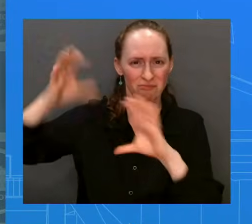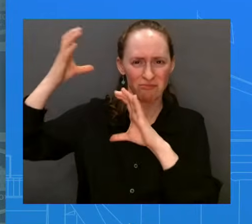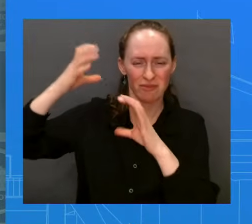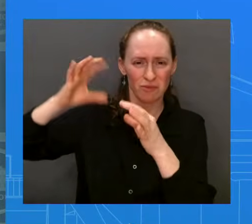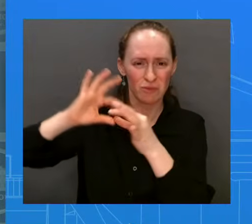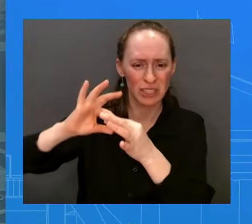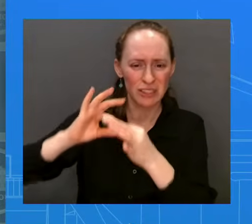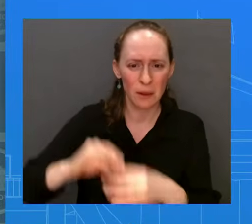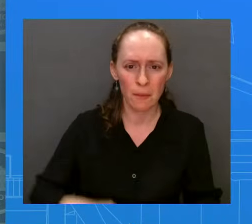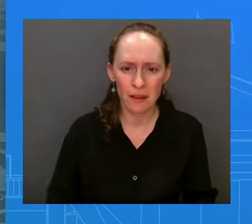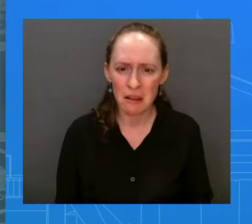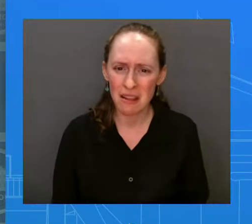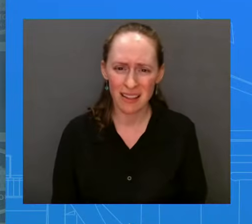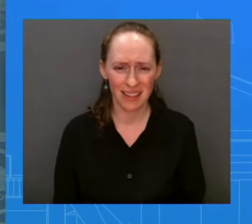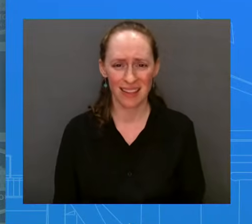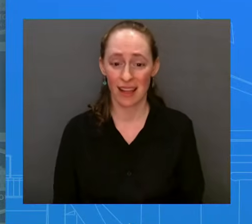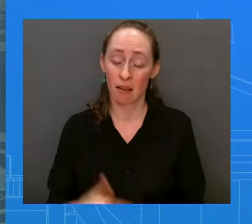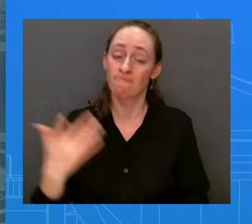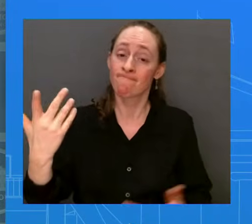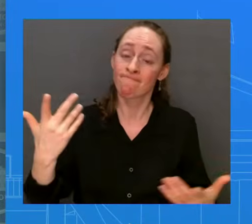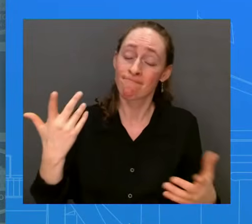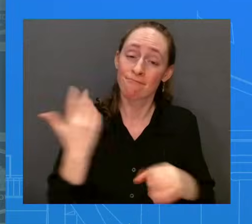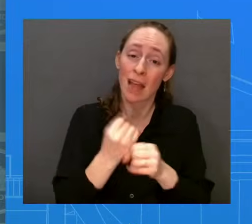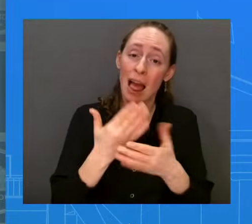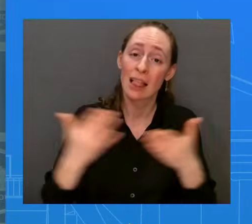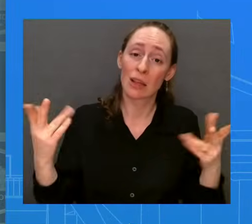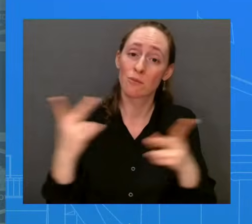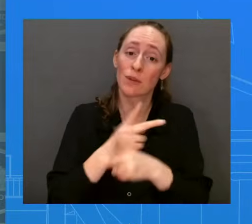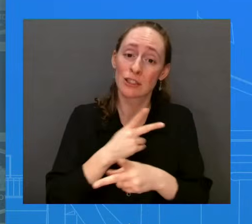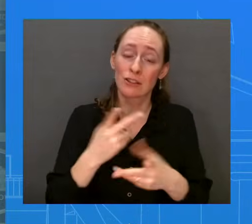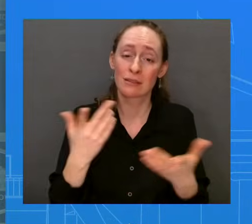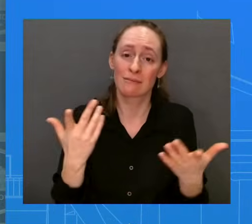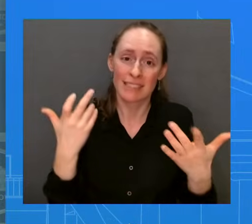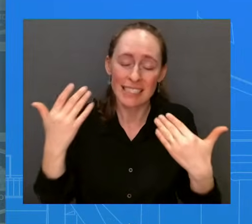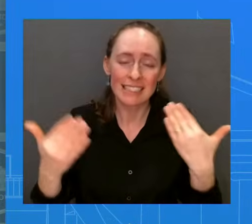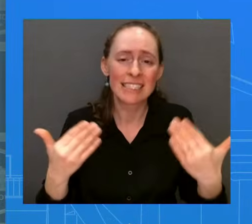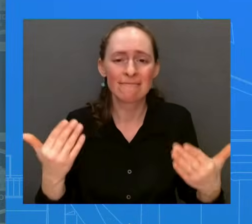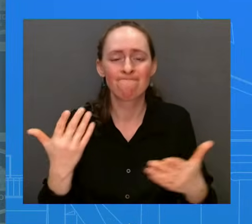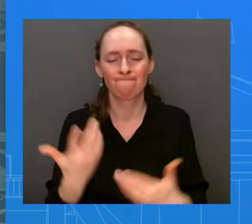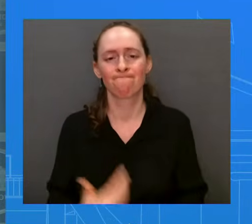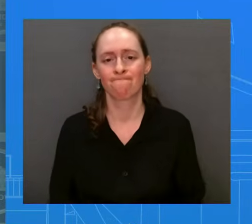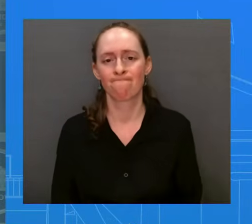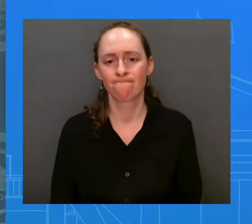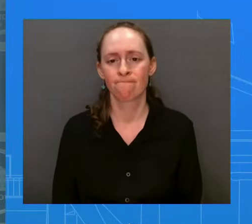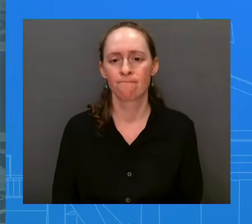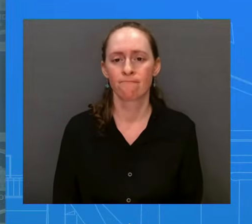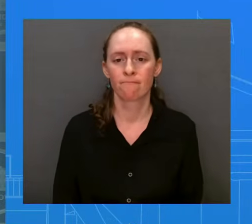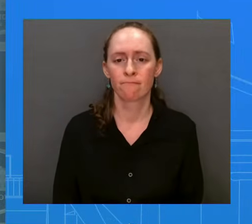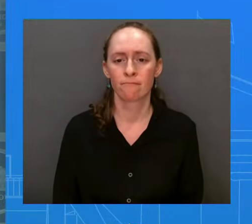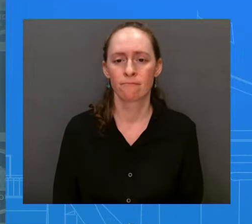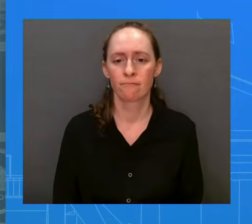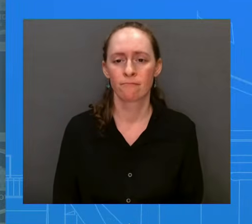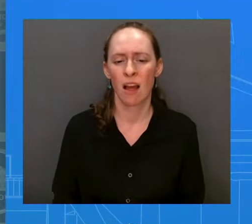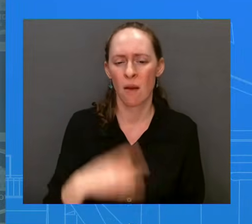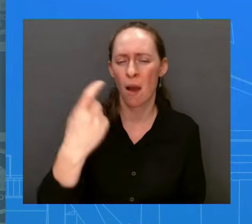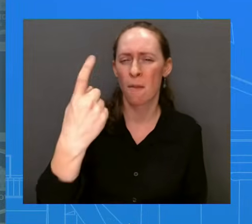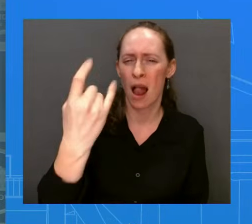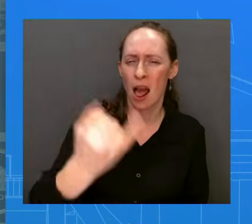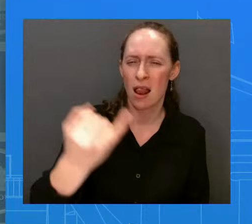in the way that we wanted to move. Ms. Jean-Pierre: All right, last question in the back. And that's going to be the last question for the briefing. The Press: Thank you very much. Ms. Jean-Pierre: No, sir. No, sir. The Press: Iraq -- >> Ms. Jean-Pierre: No.